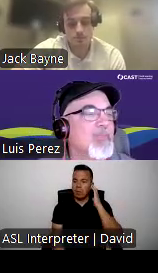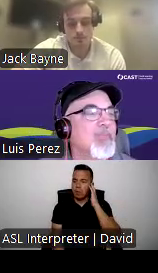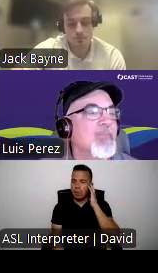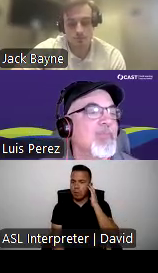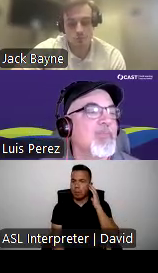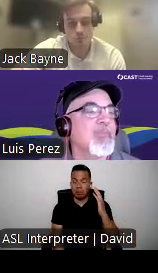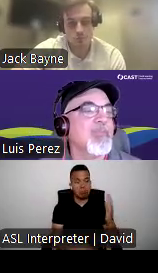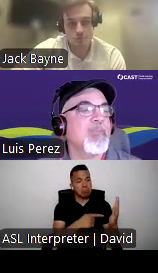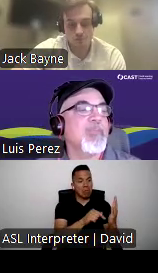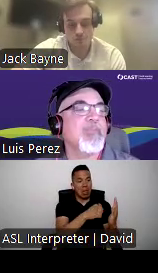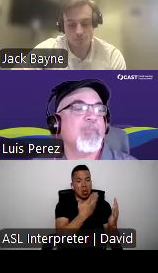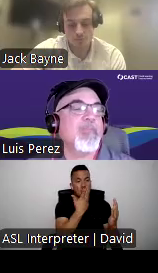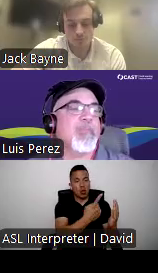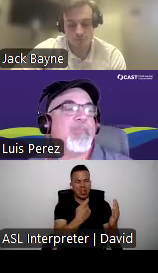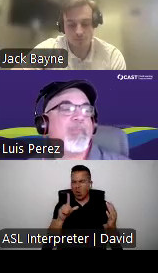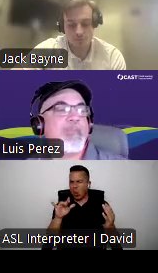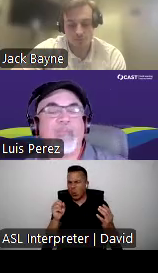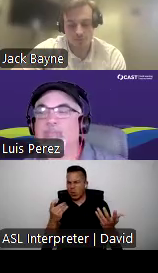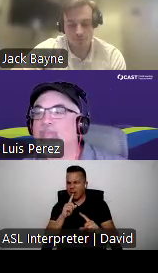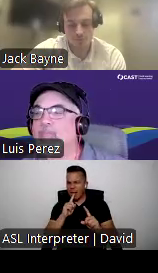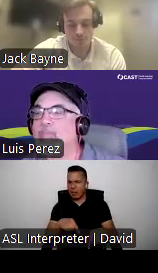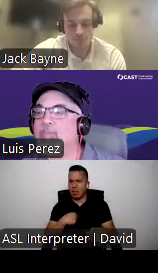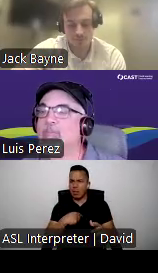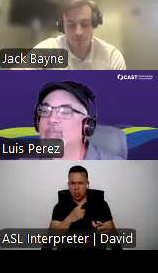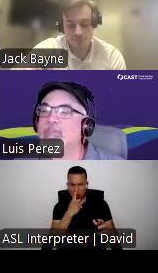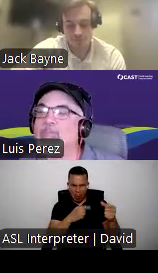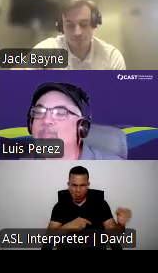good question, Luis. I know you already answered it, but just hang on real quick. And Jack and